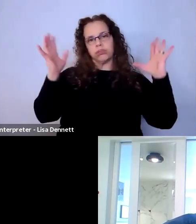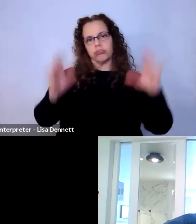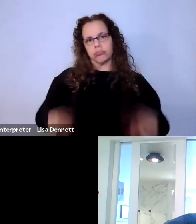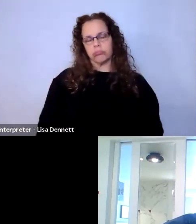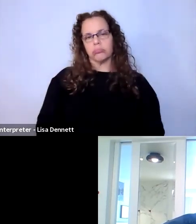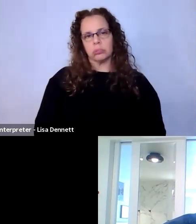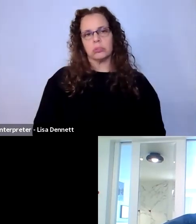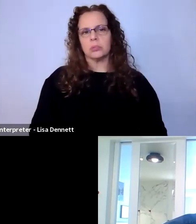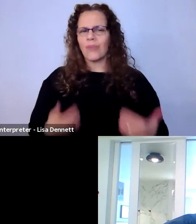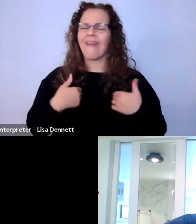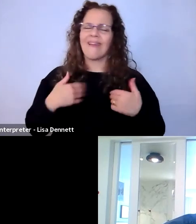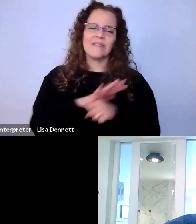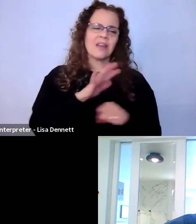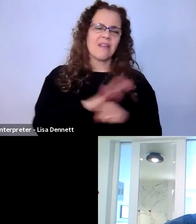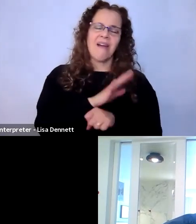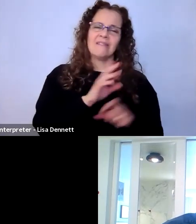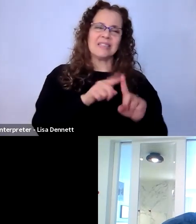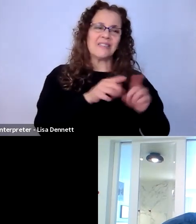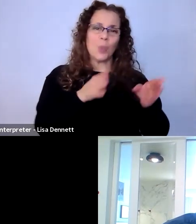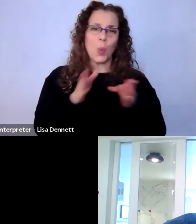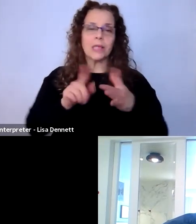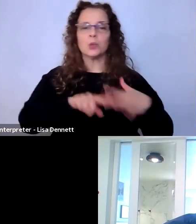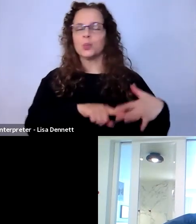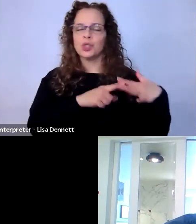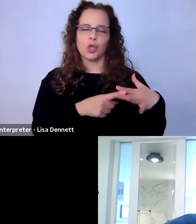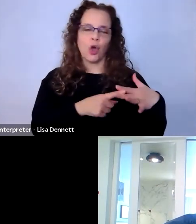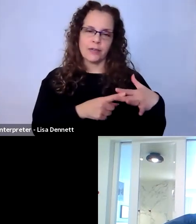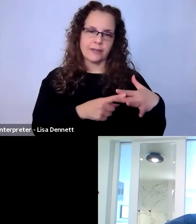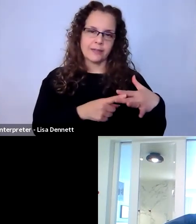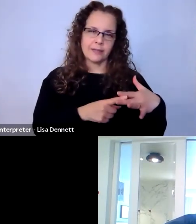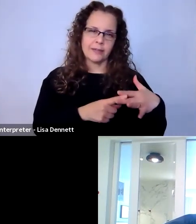ways to at least get started on making yourself accessible, from the beginning.